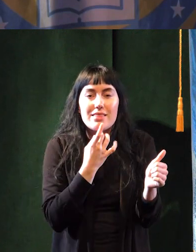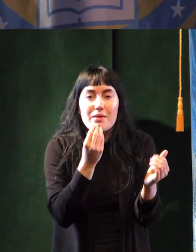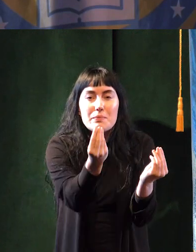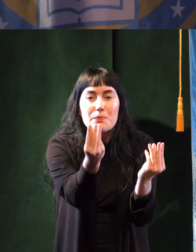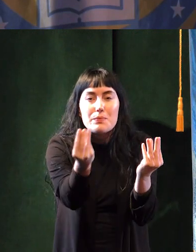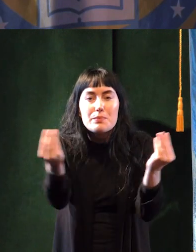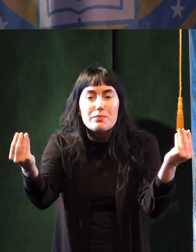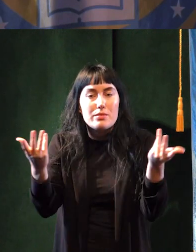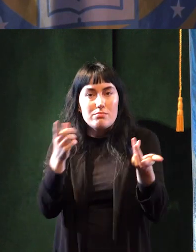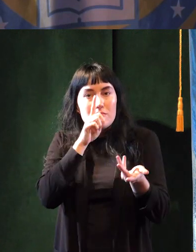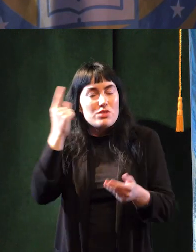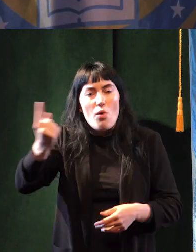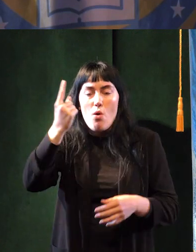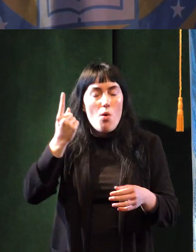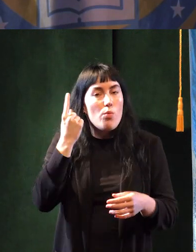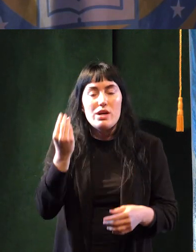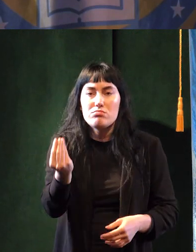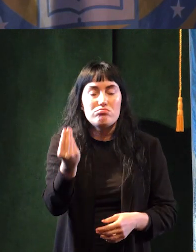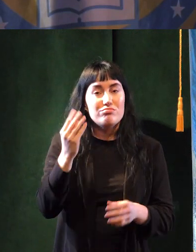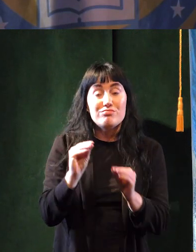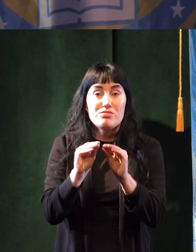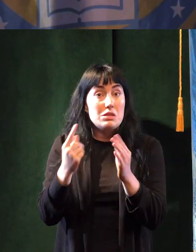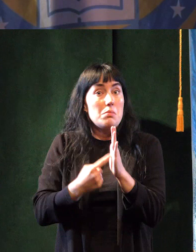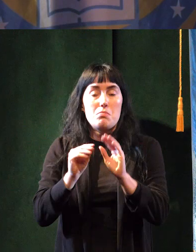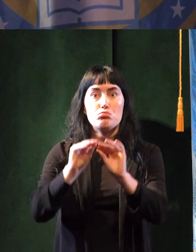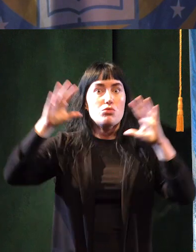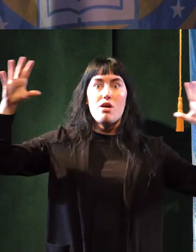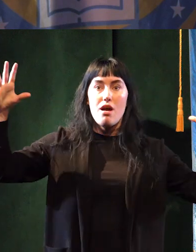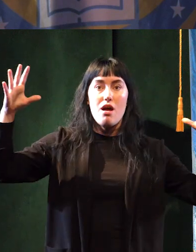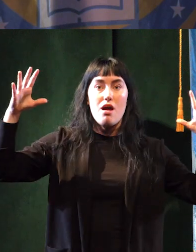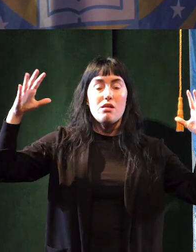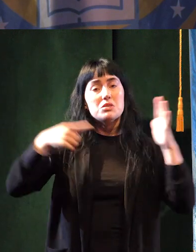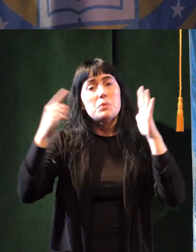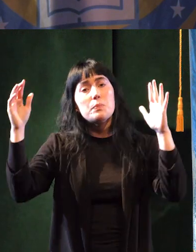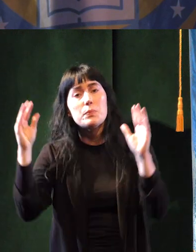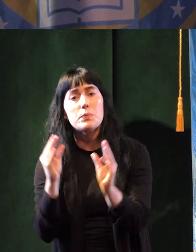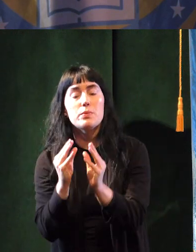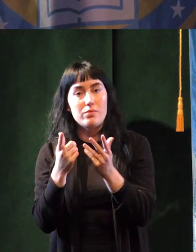within us a light that is always shining sometimes brighter than other times the